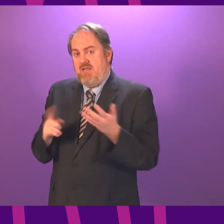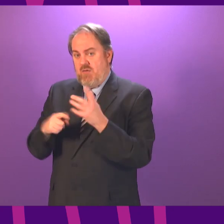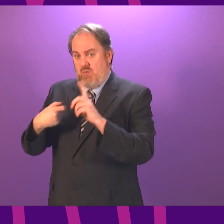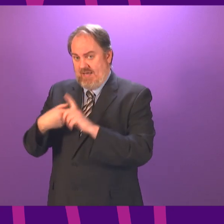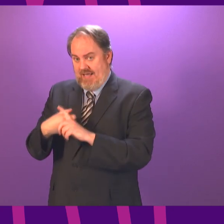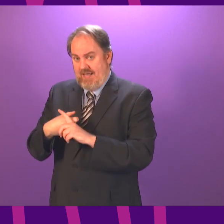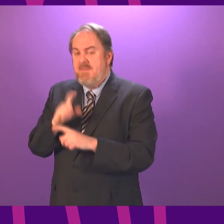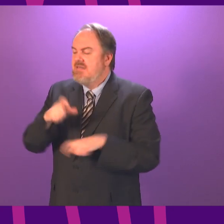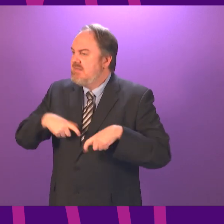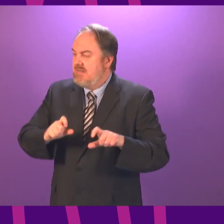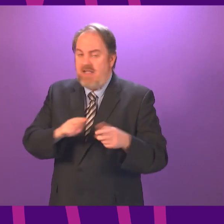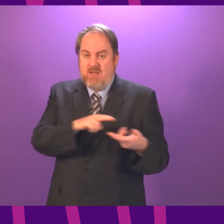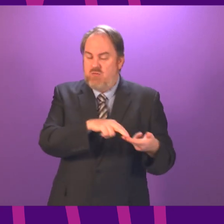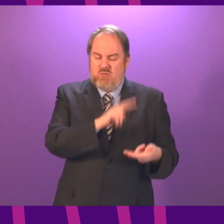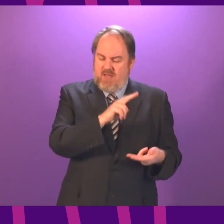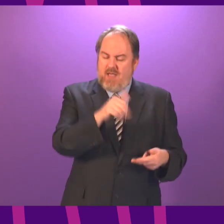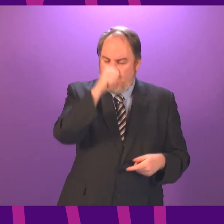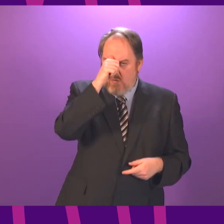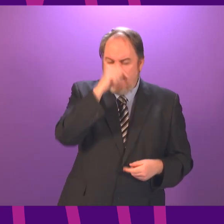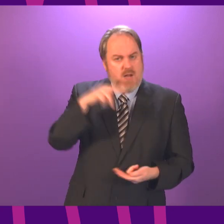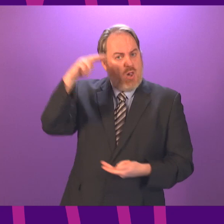is still far too high, but the rate is lower than that for England and Wales.